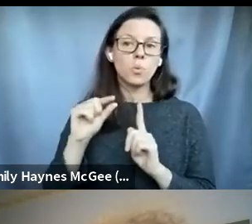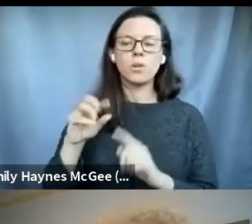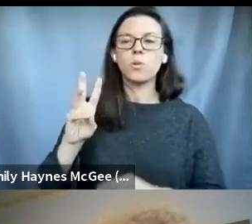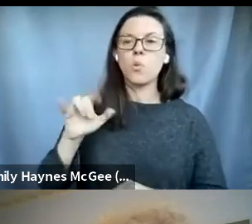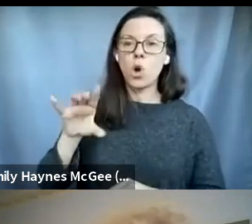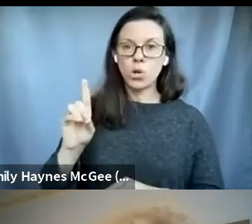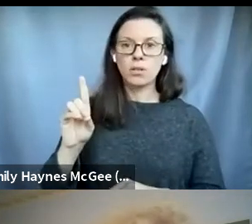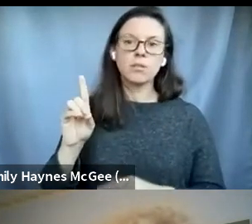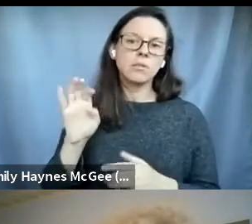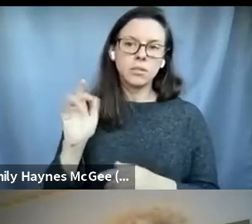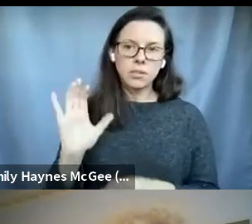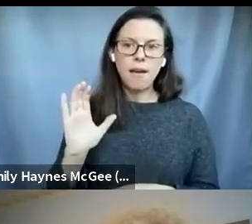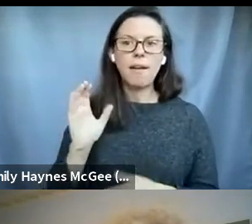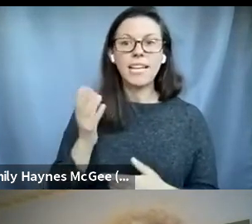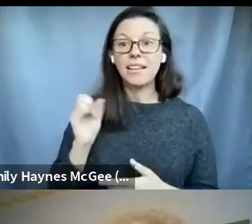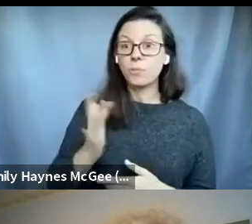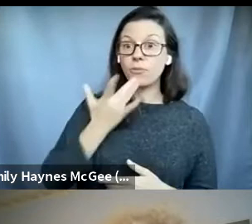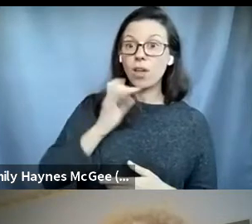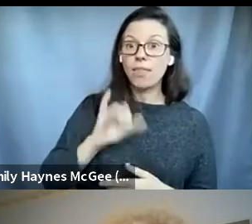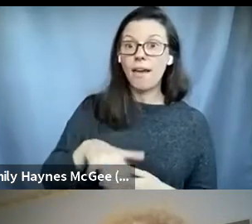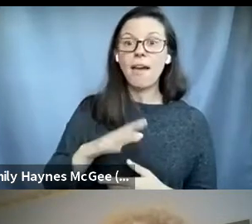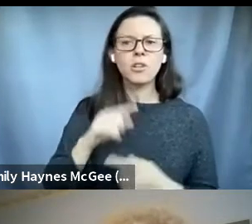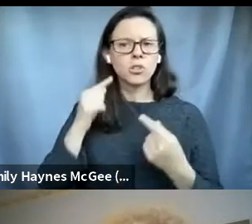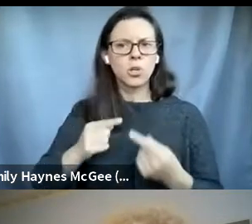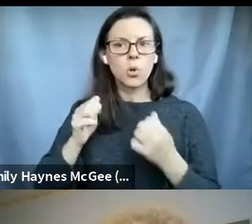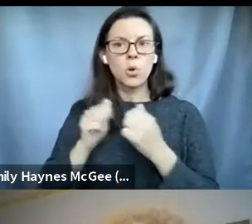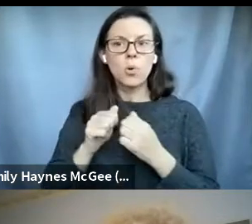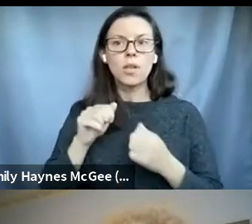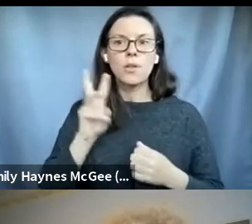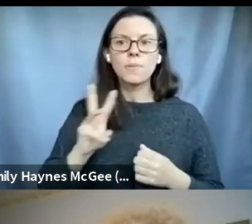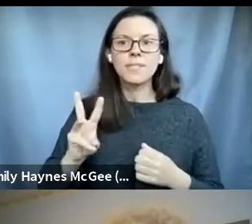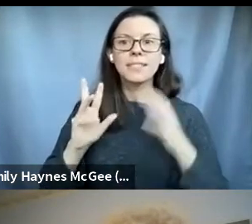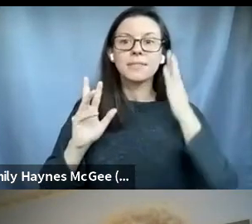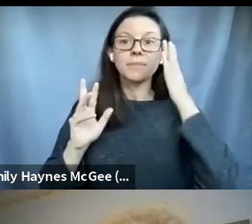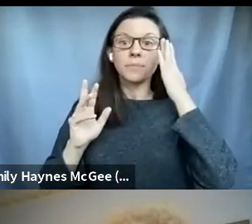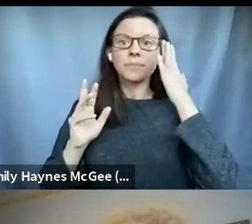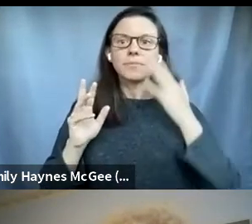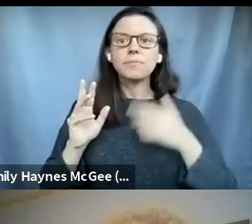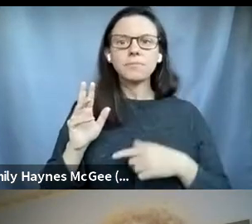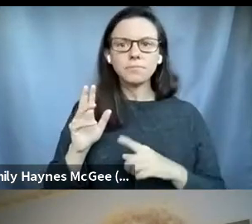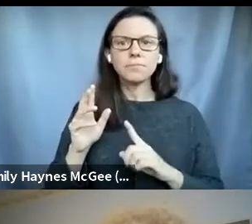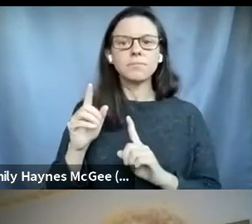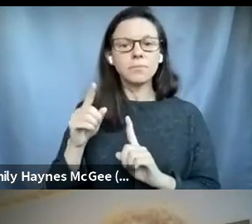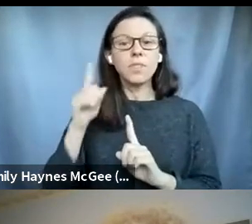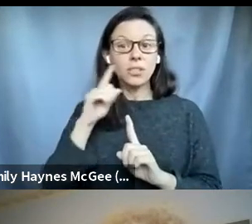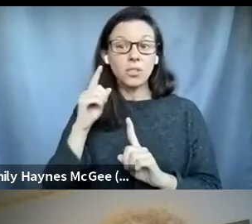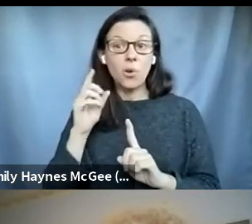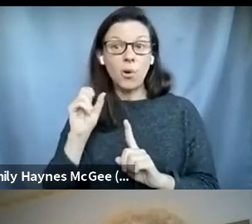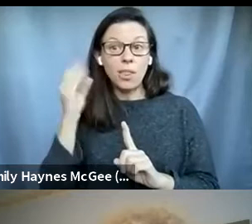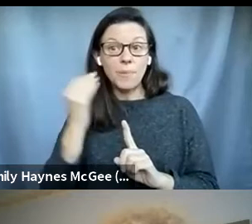our website, we want this to be as easy as possible, so feel free to use that process as well.